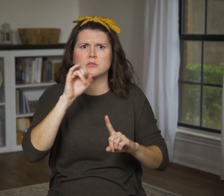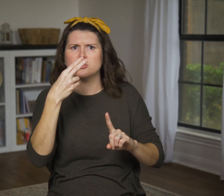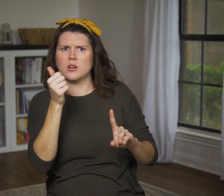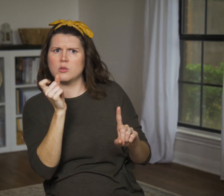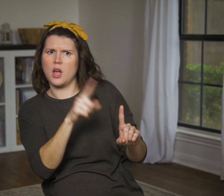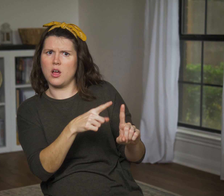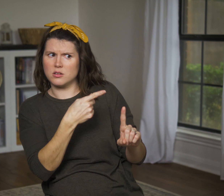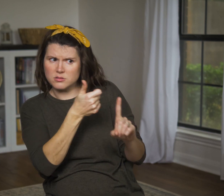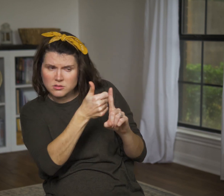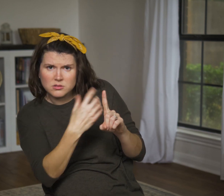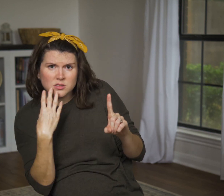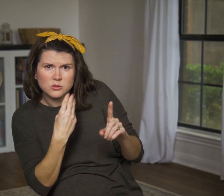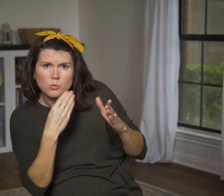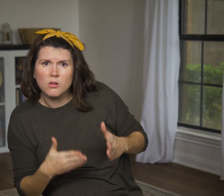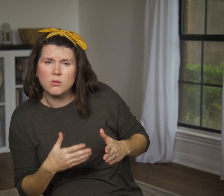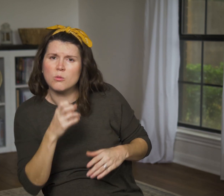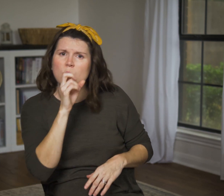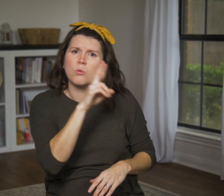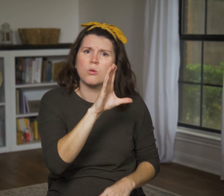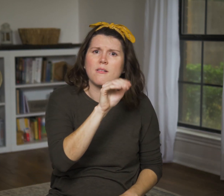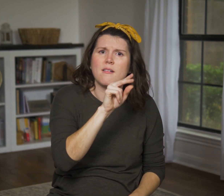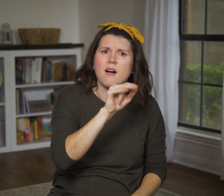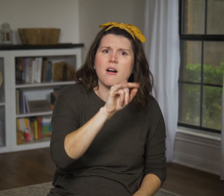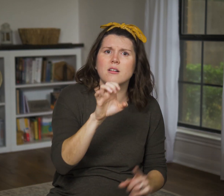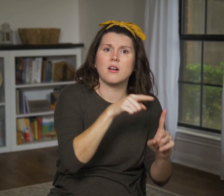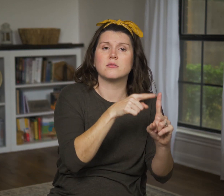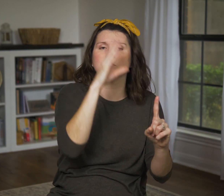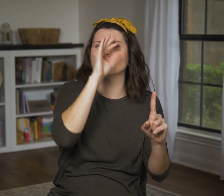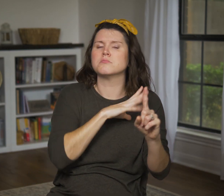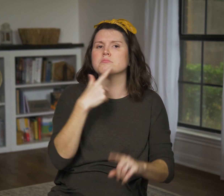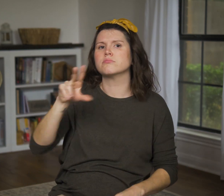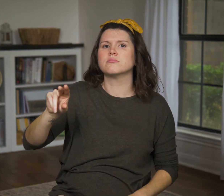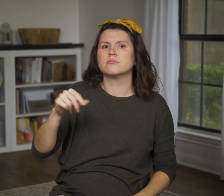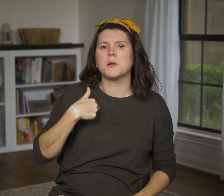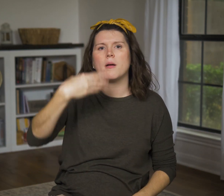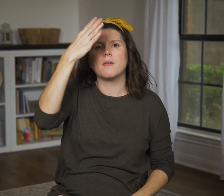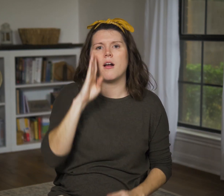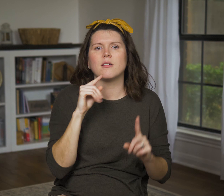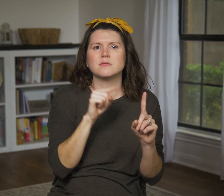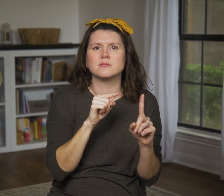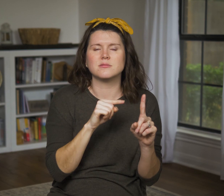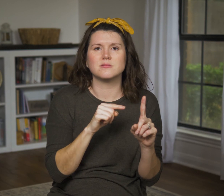Joshua asks if he’s an Israelite or Canaanite, and the man basically says, “Nope. I’m God.”